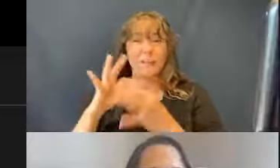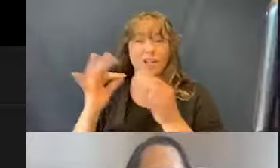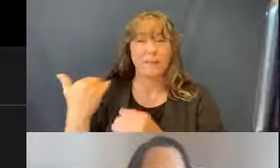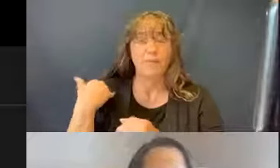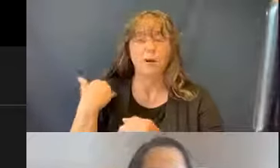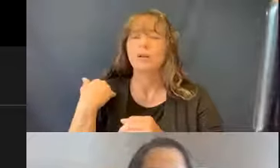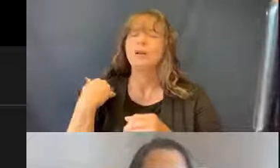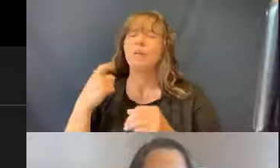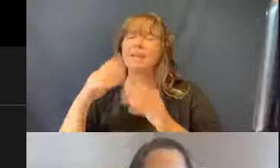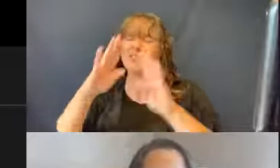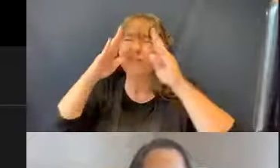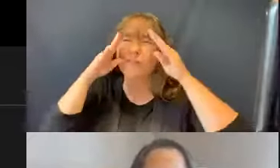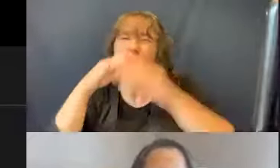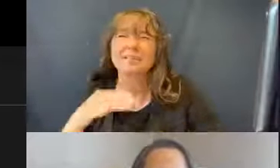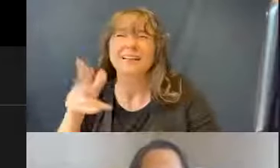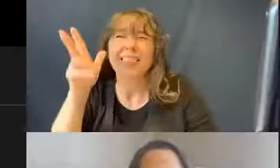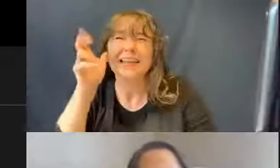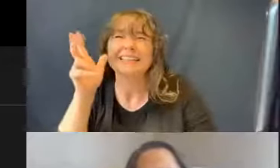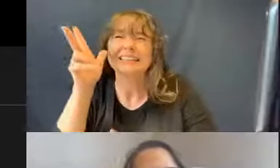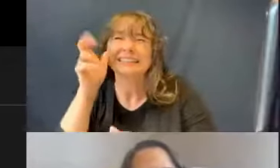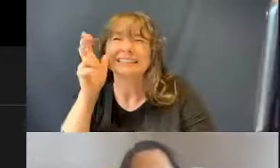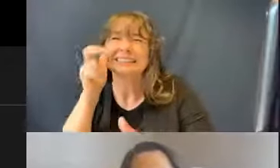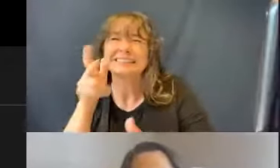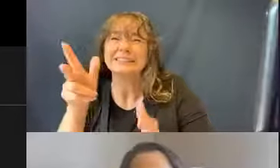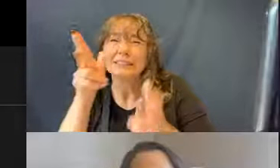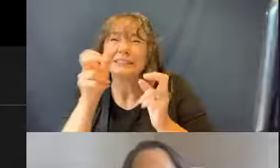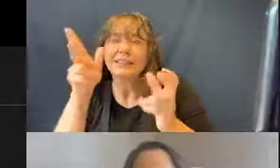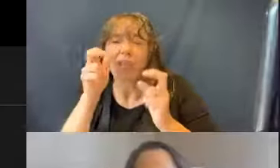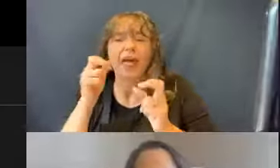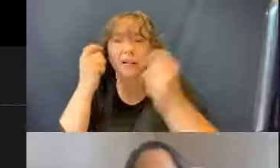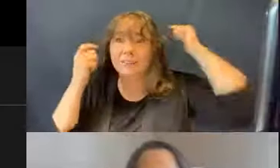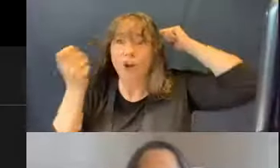so much attention on listening sometimes that the comprehension may have to come at a later